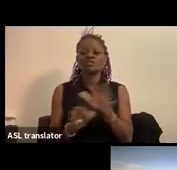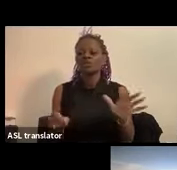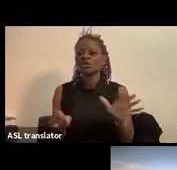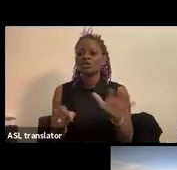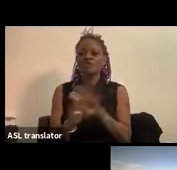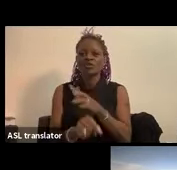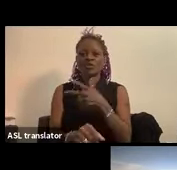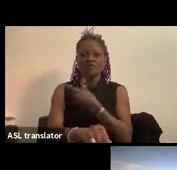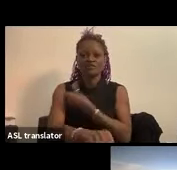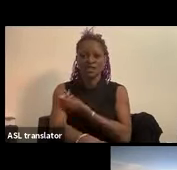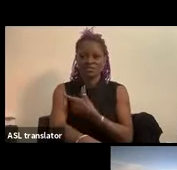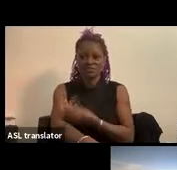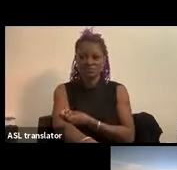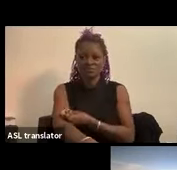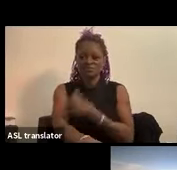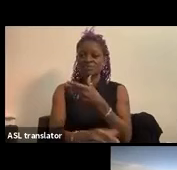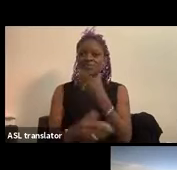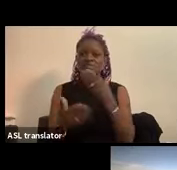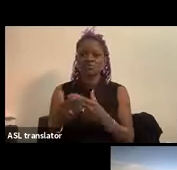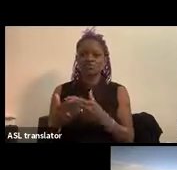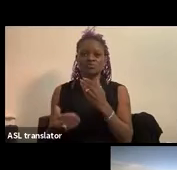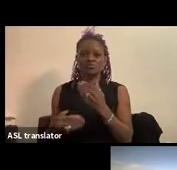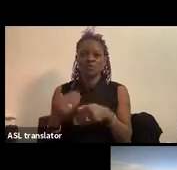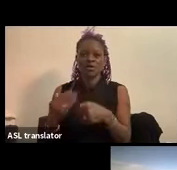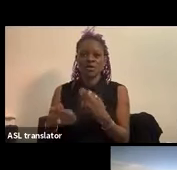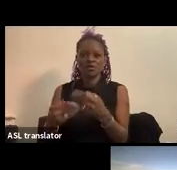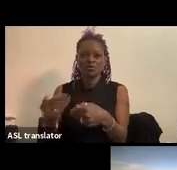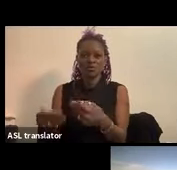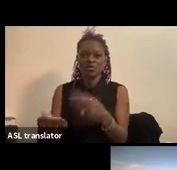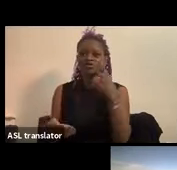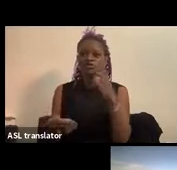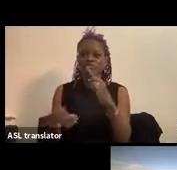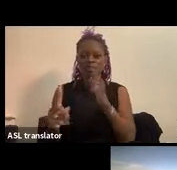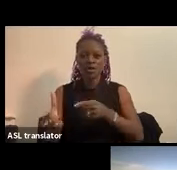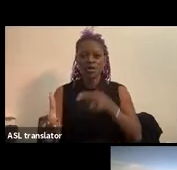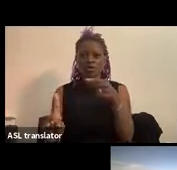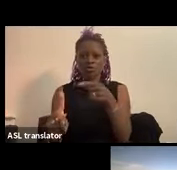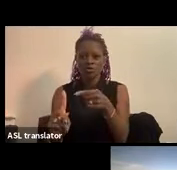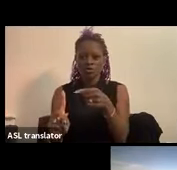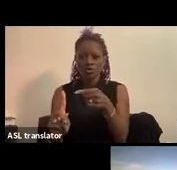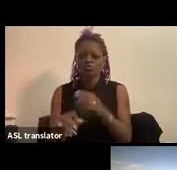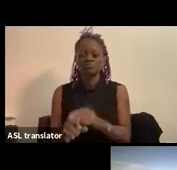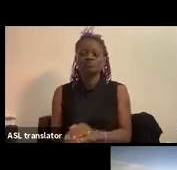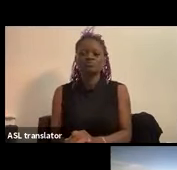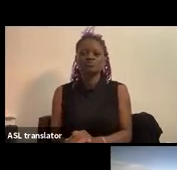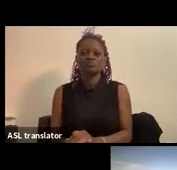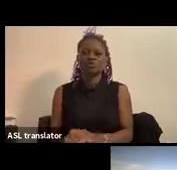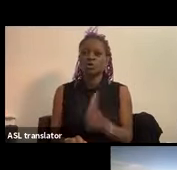This is truly great progress towards achieving our critical herd immunity. That said, we also have some very real